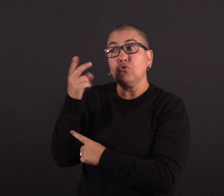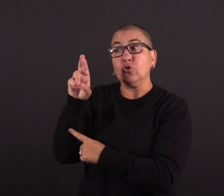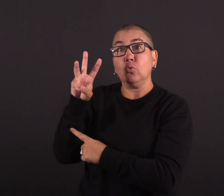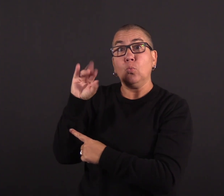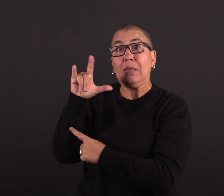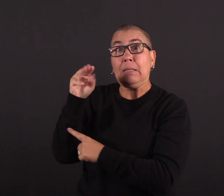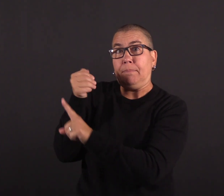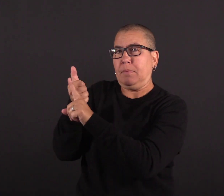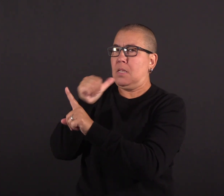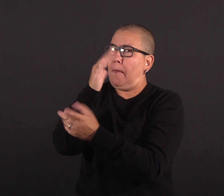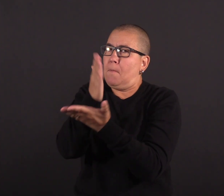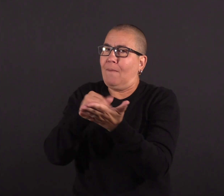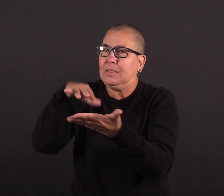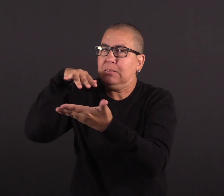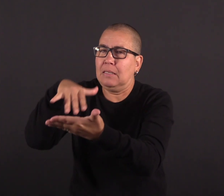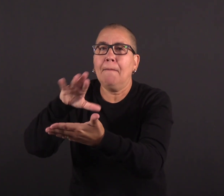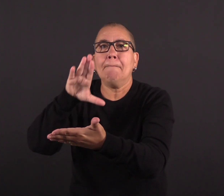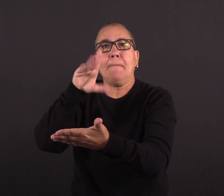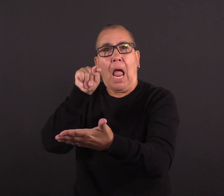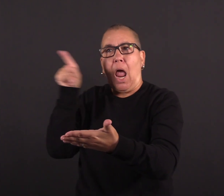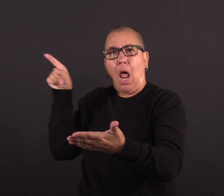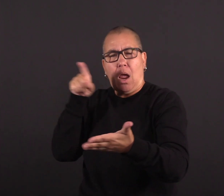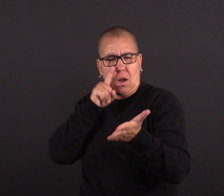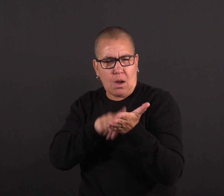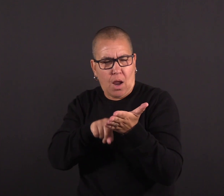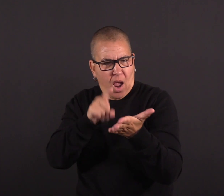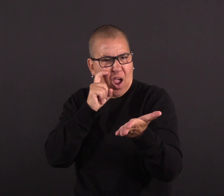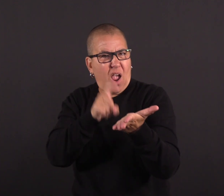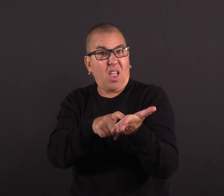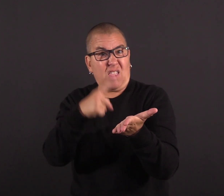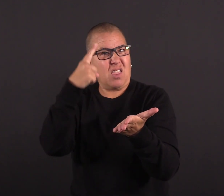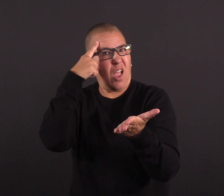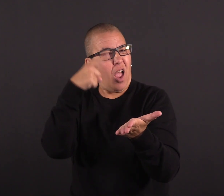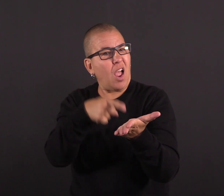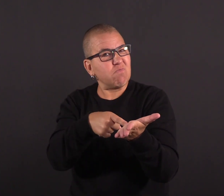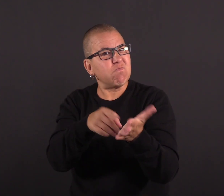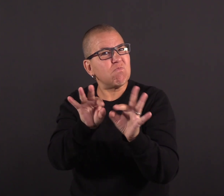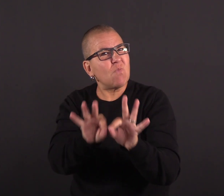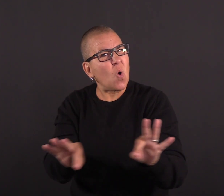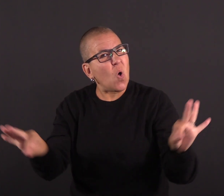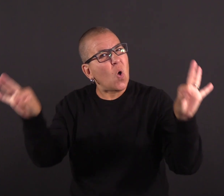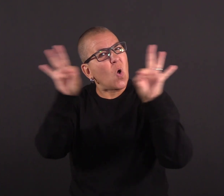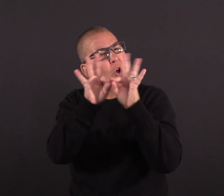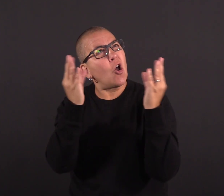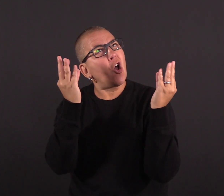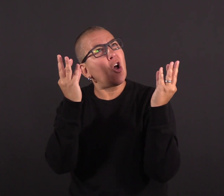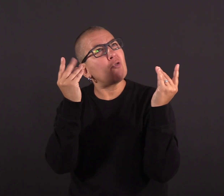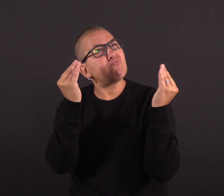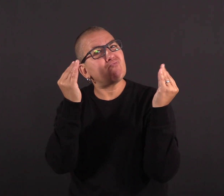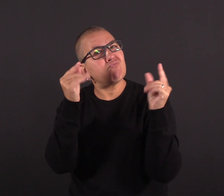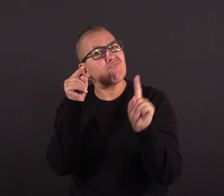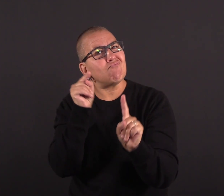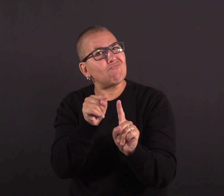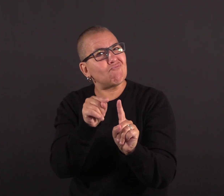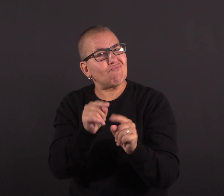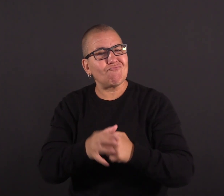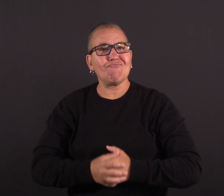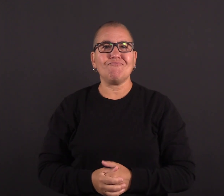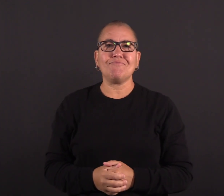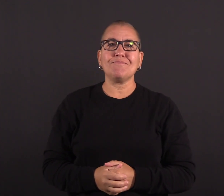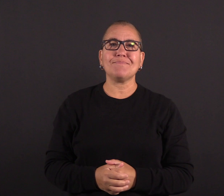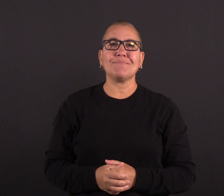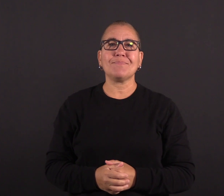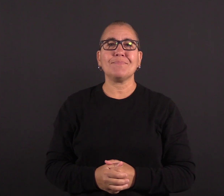Lymph nodes are across the body in places including the neck, chest, abdomen, and armpits,